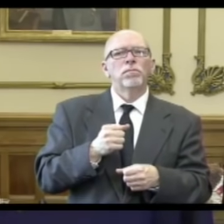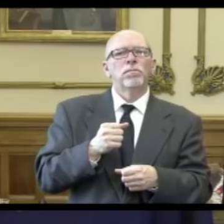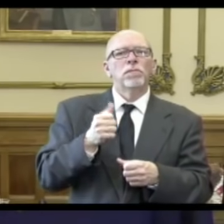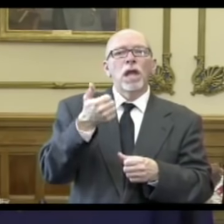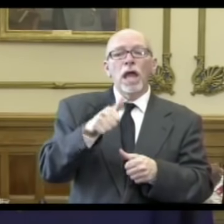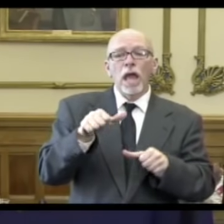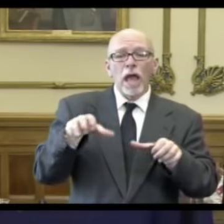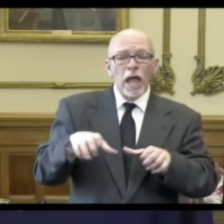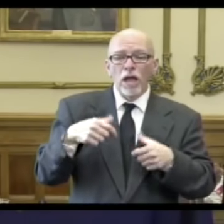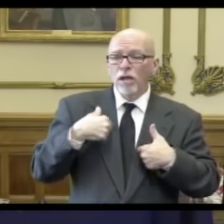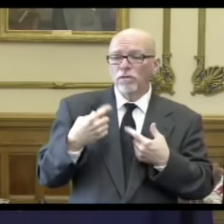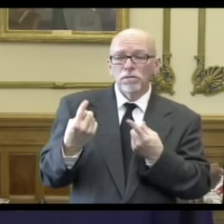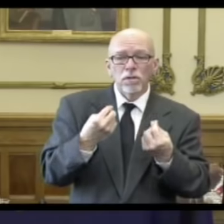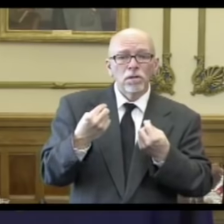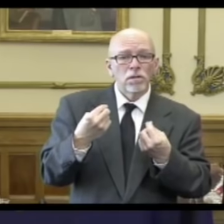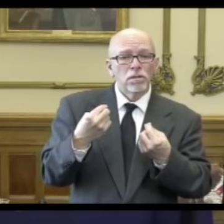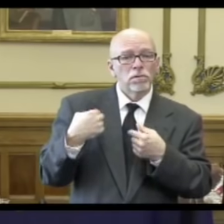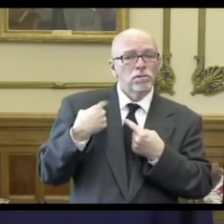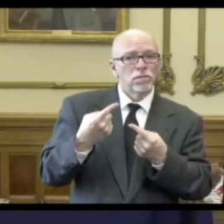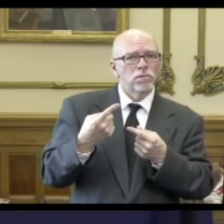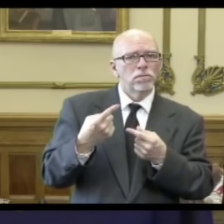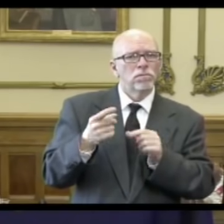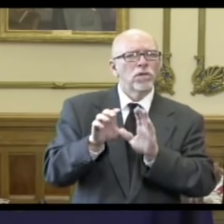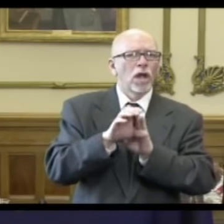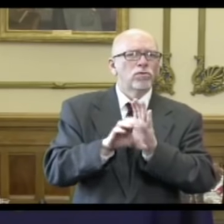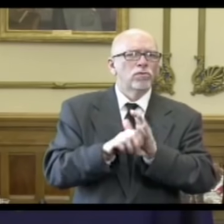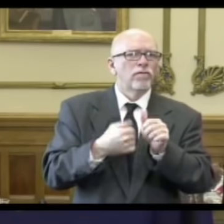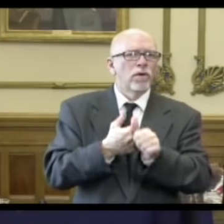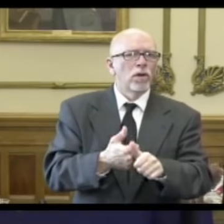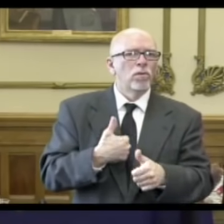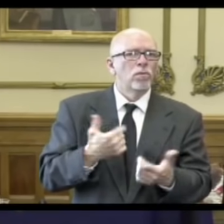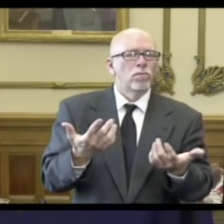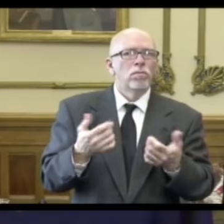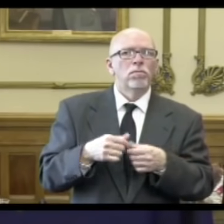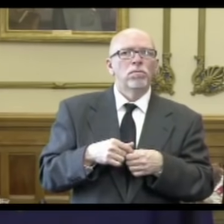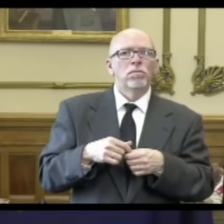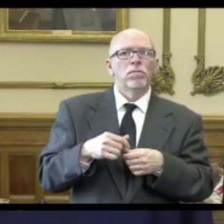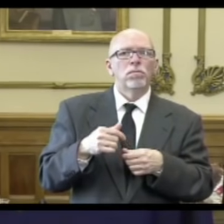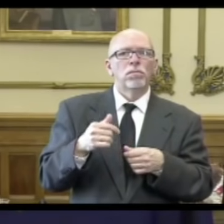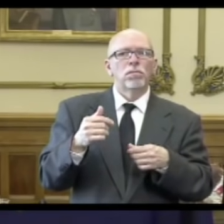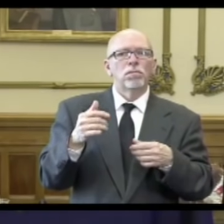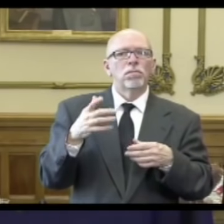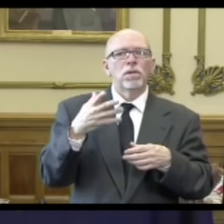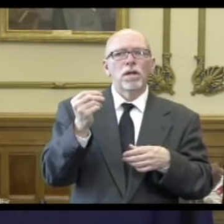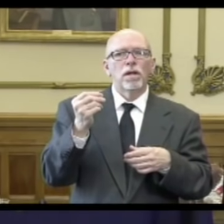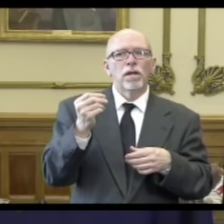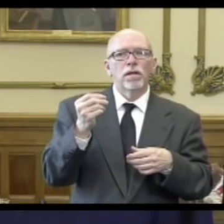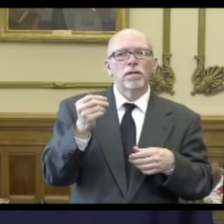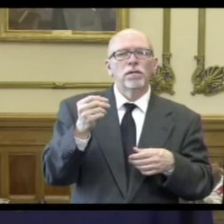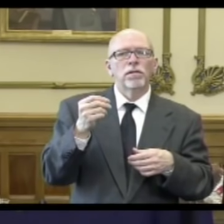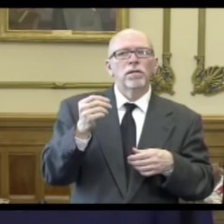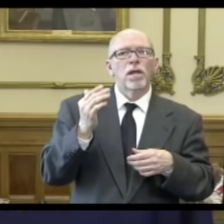GENERAL COUNSEL COME UP AS WELL WE'RE CONVINCED AND CONFIDENT THAT ANY ACTION THAT